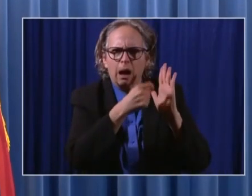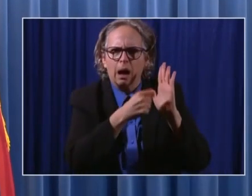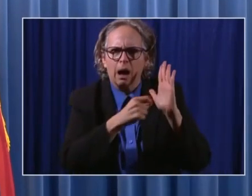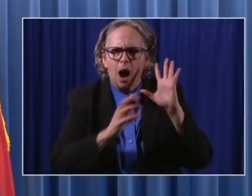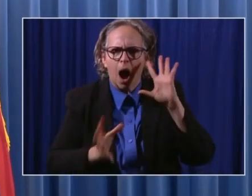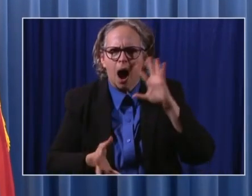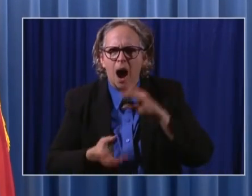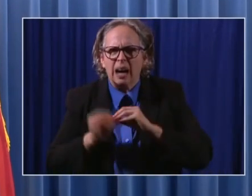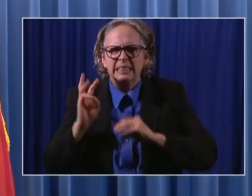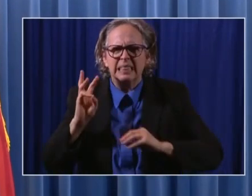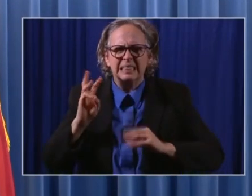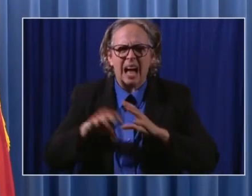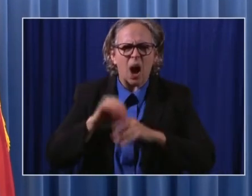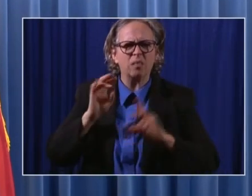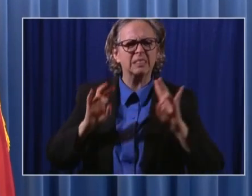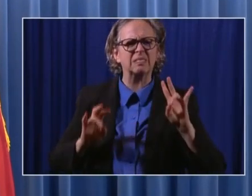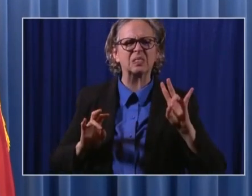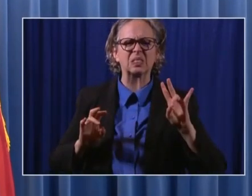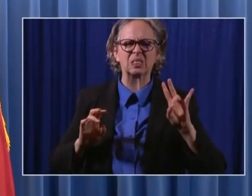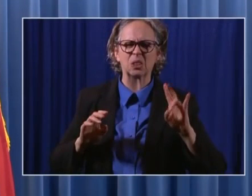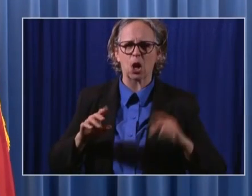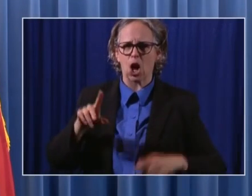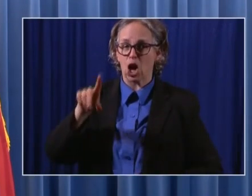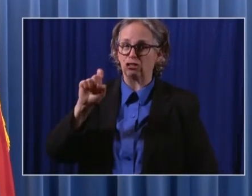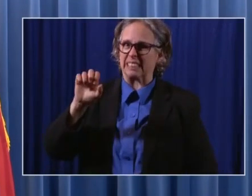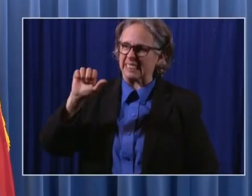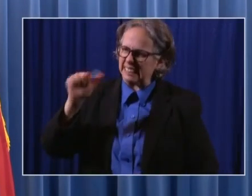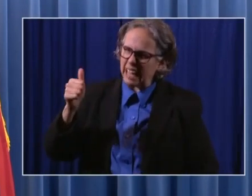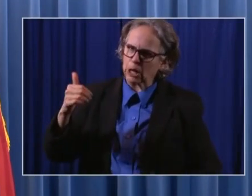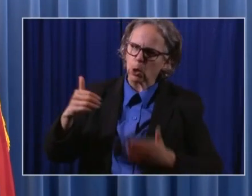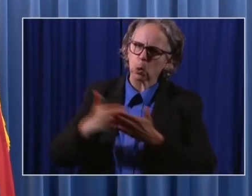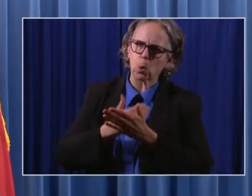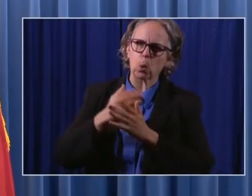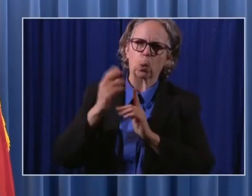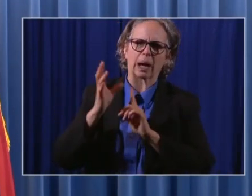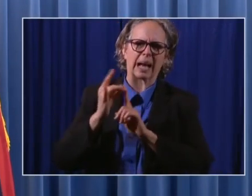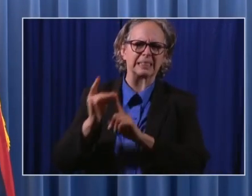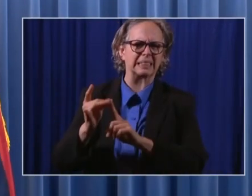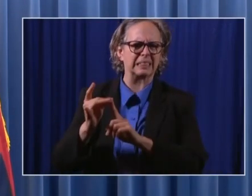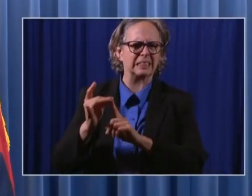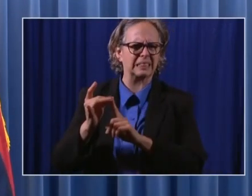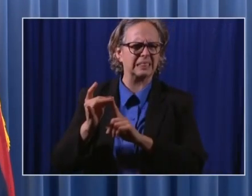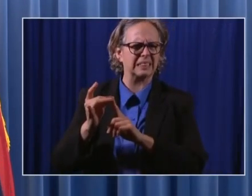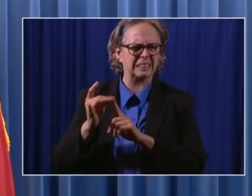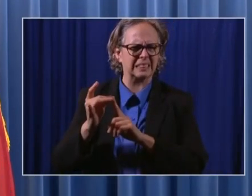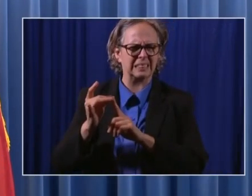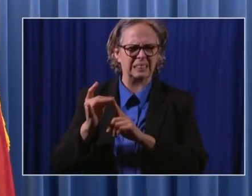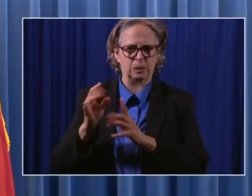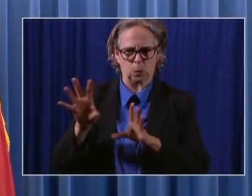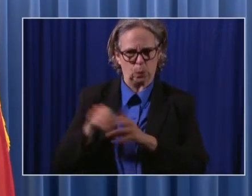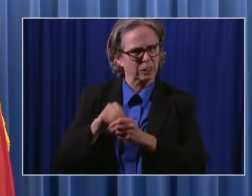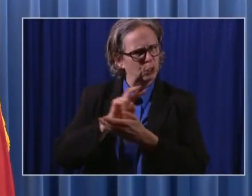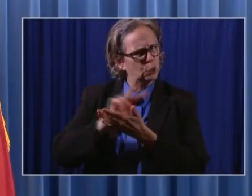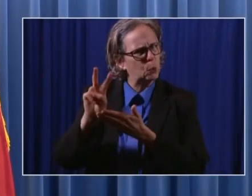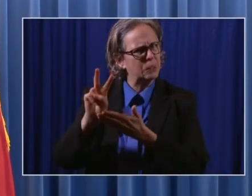THAT IS THE FIRST TIME THE TREND IS CONCERNING A PART BECAUSE DURING THE PAST 14 DAYS, 110 CORONAVIRUS CASES HAVE BEEN IDENTIFIED WHICH